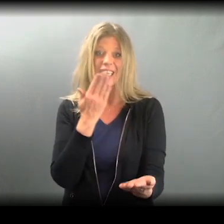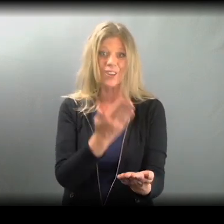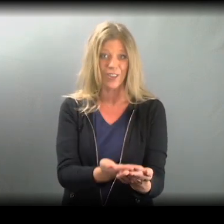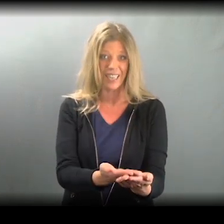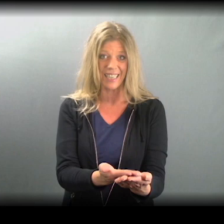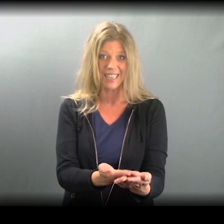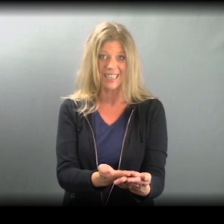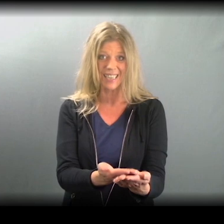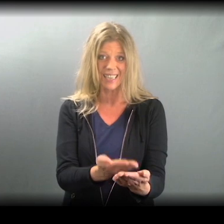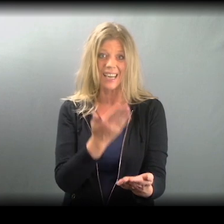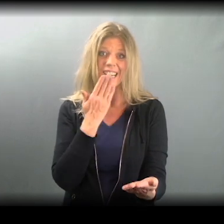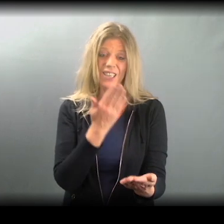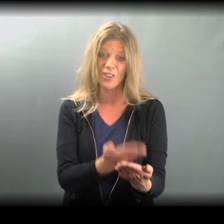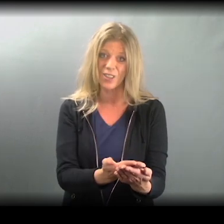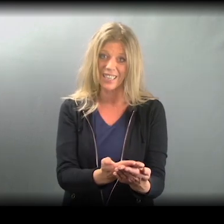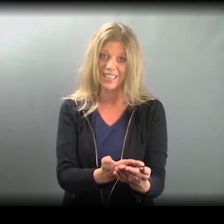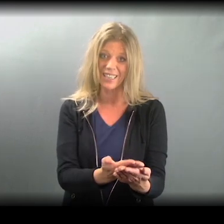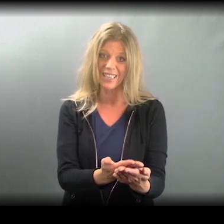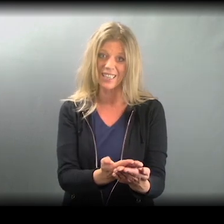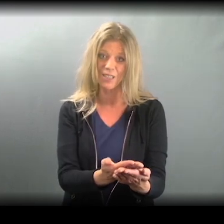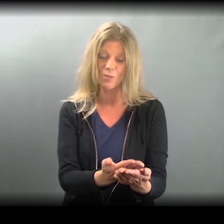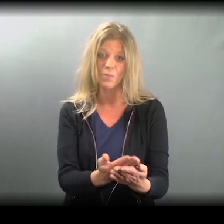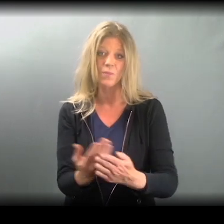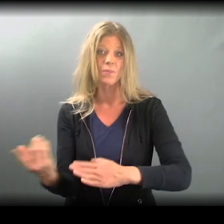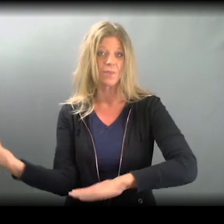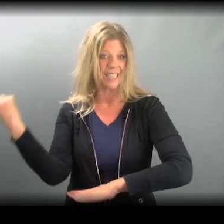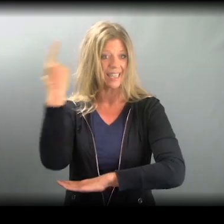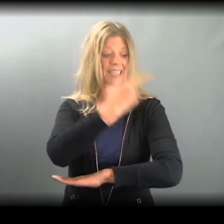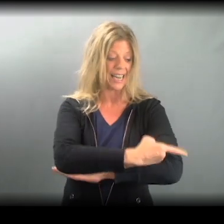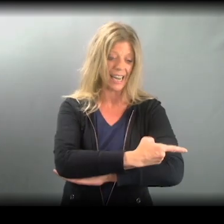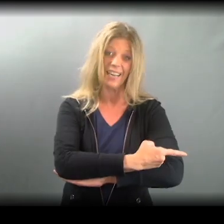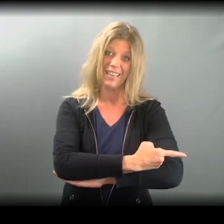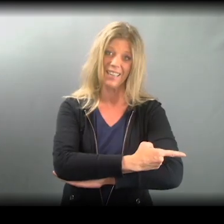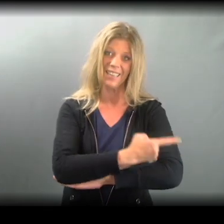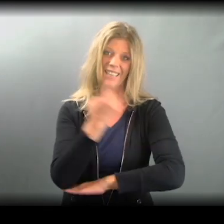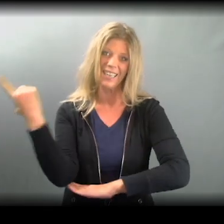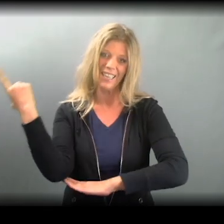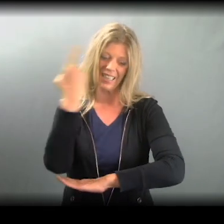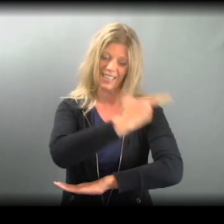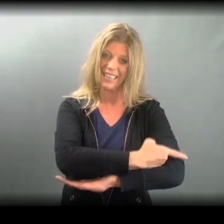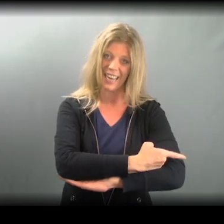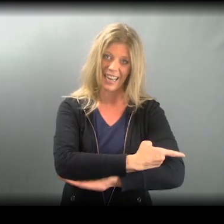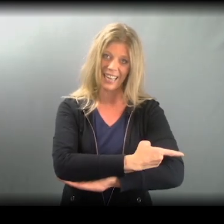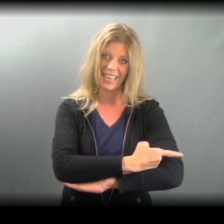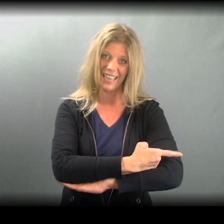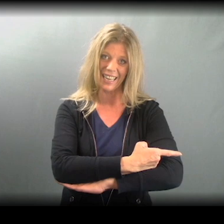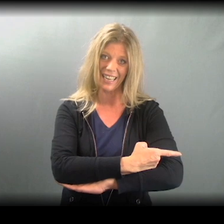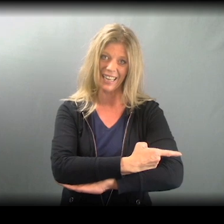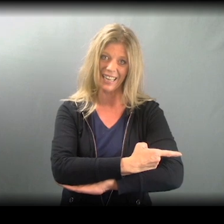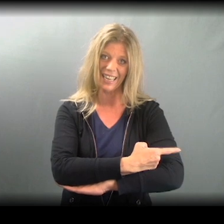GOOD DAY